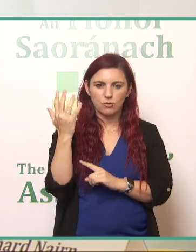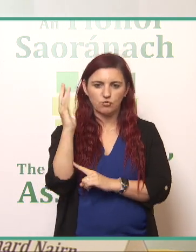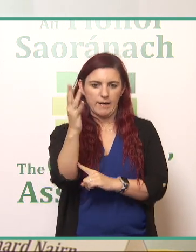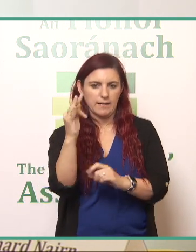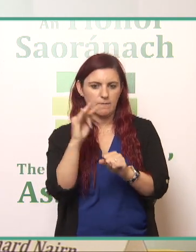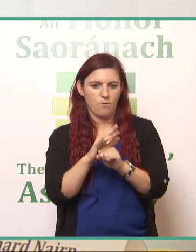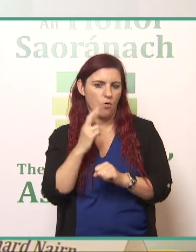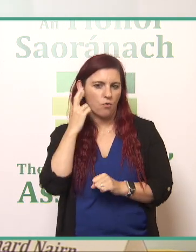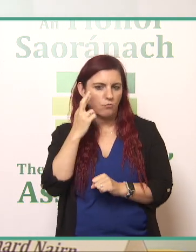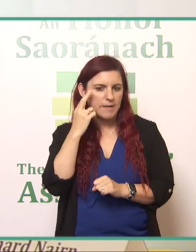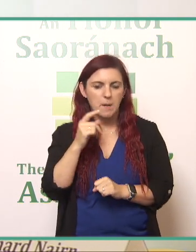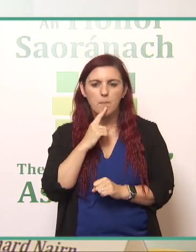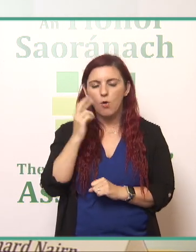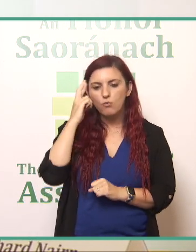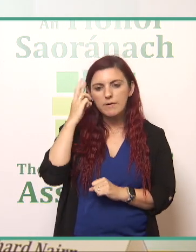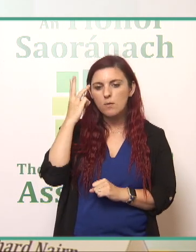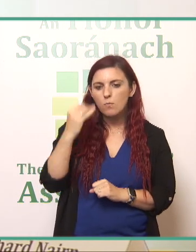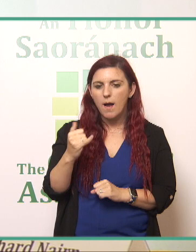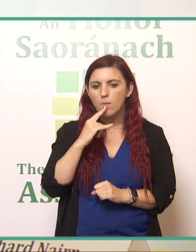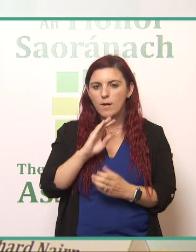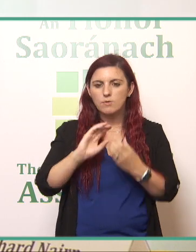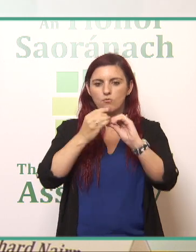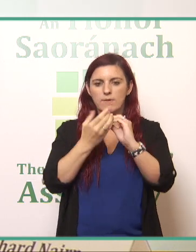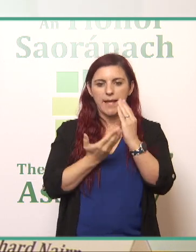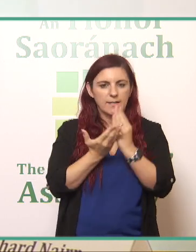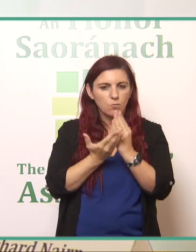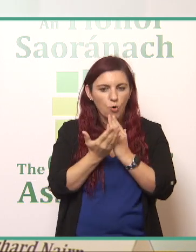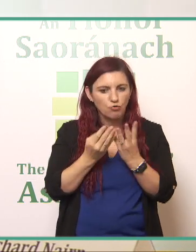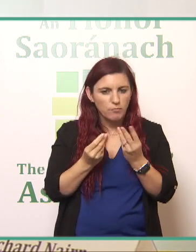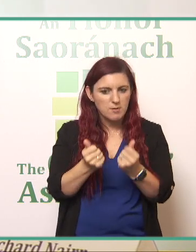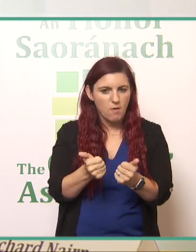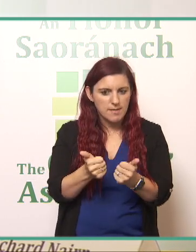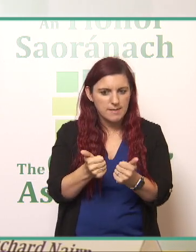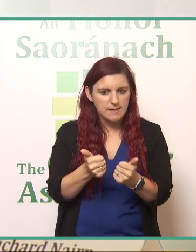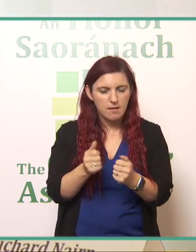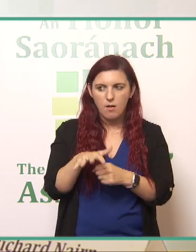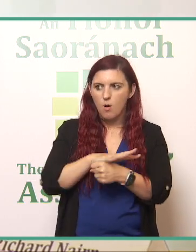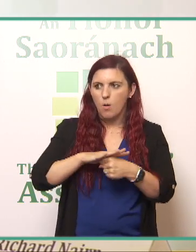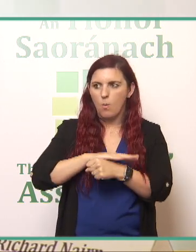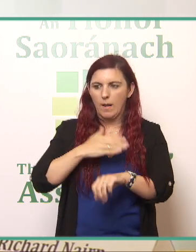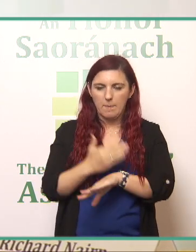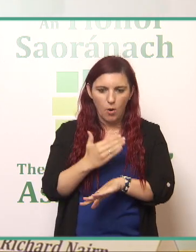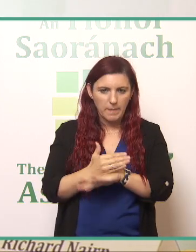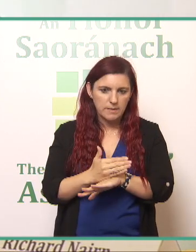And a reason was to create a Timber resource. Local employment as well and we had to bring back our forest